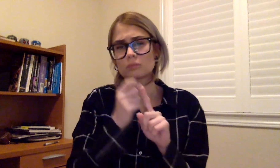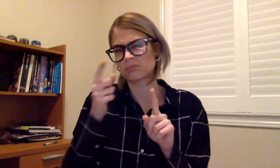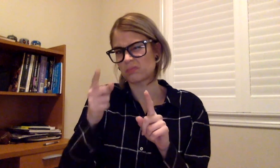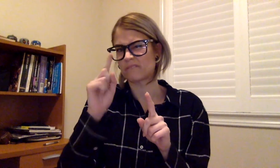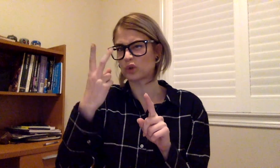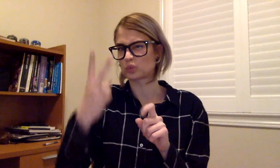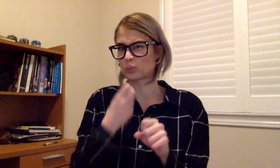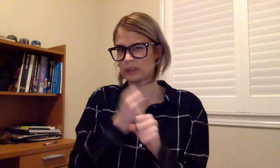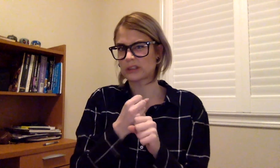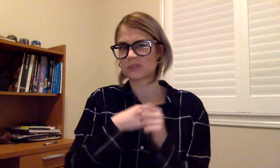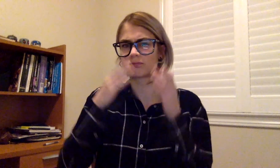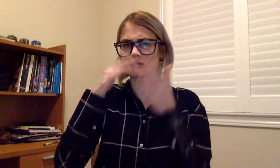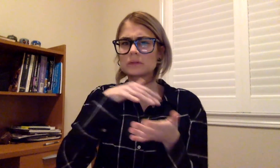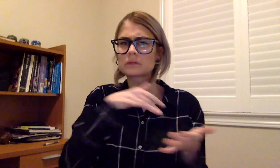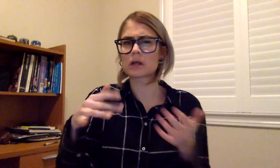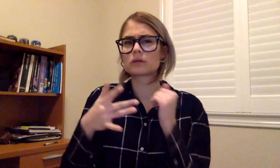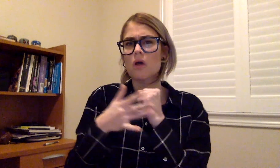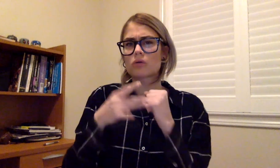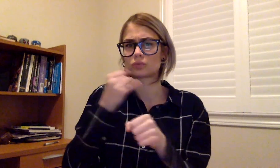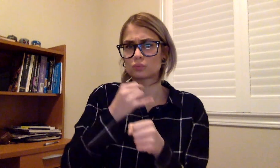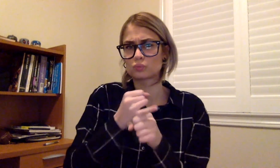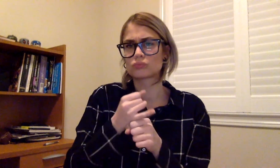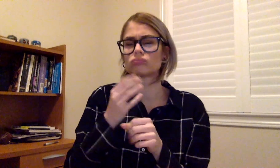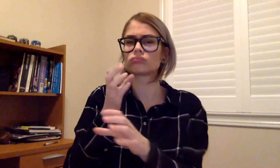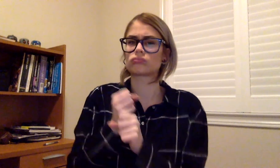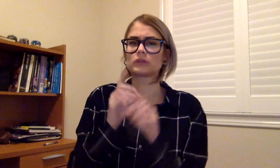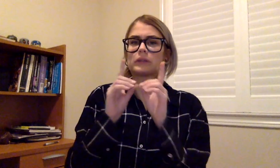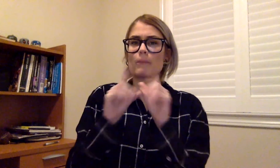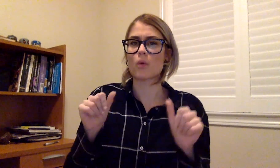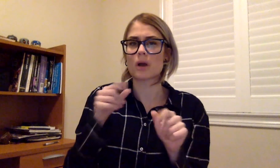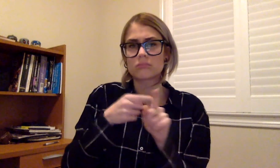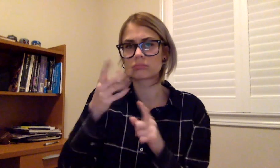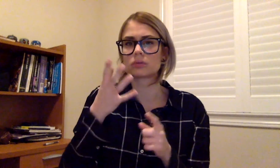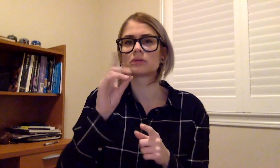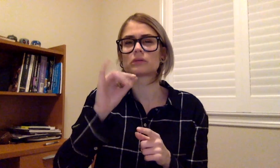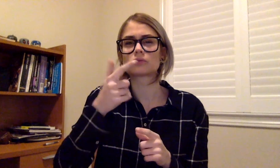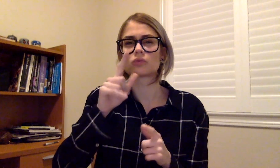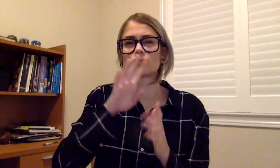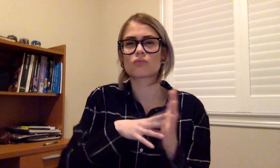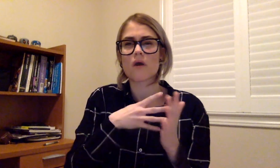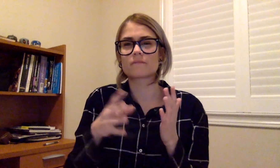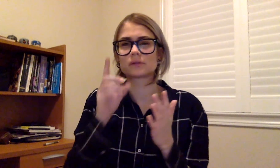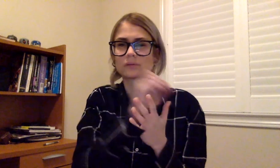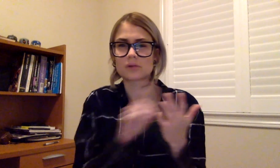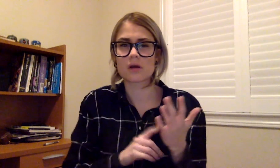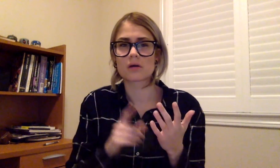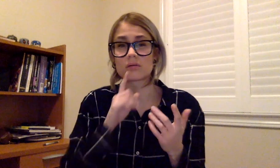My first 2 years studying was at a technology institute to receive a diploma in Digital Graphic Design.